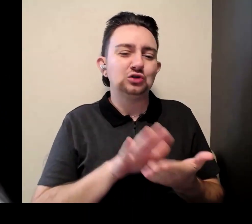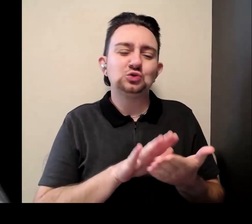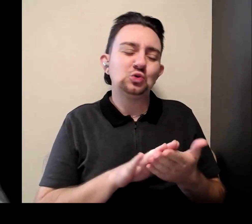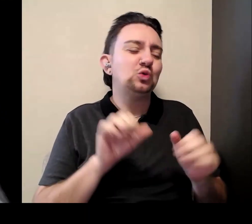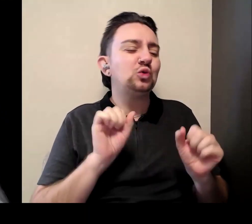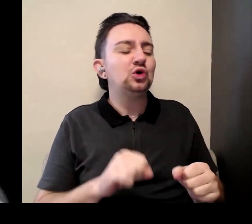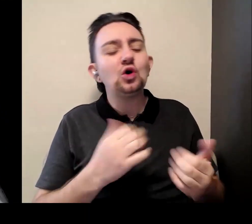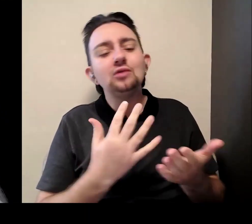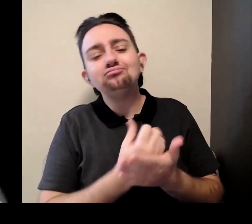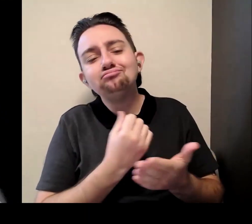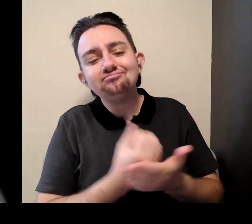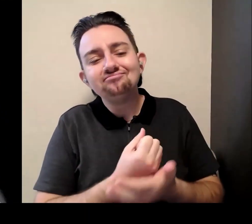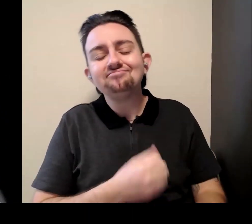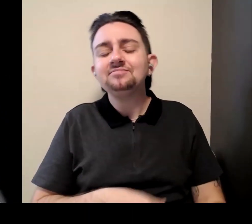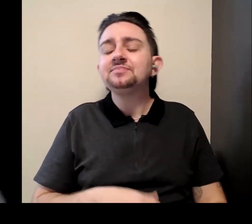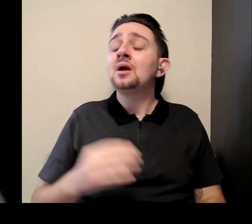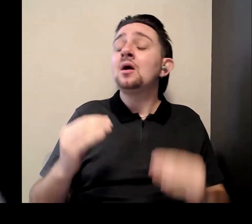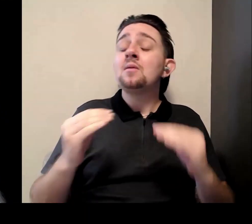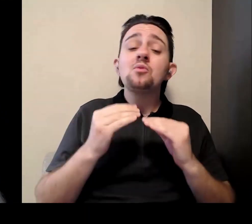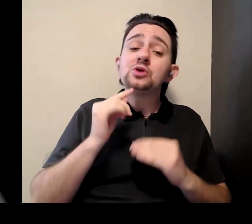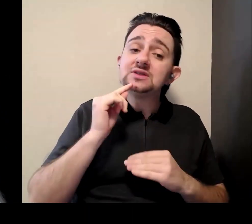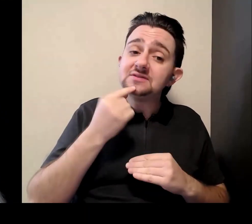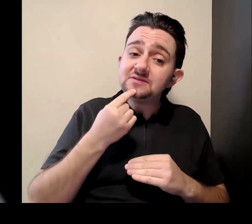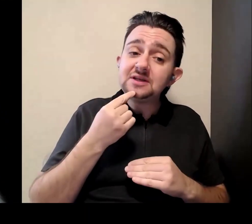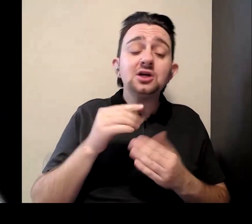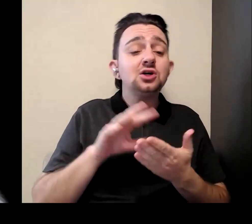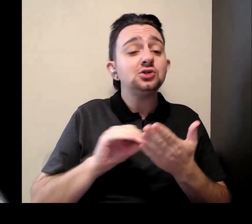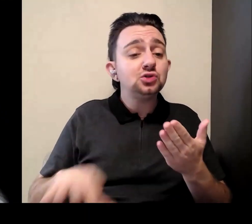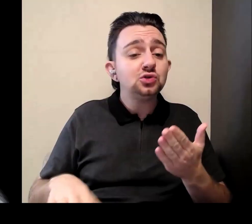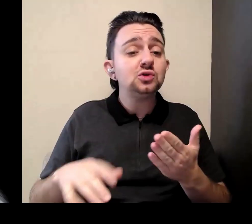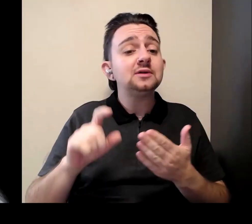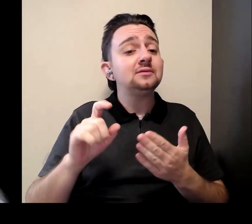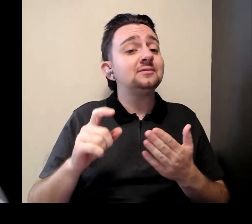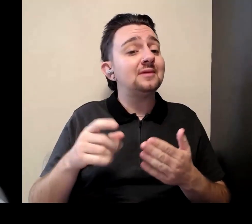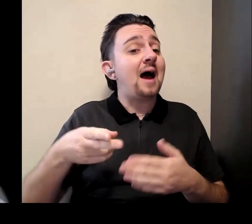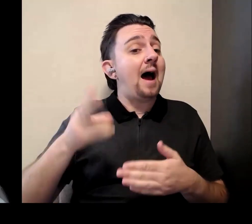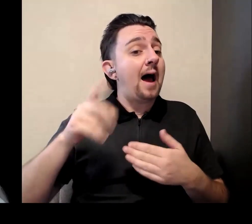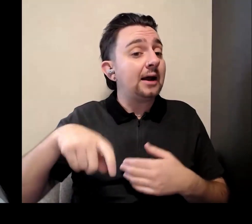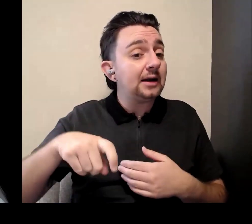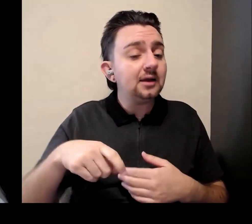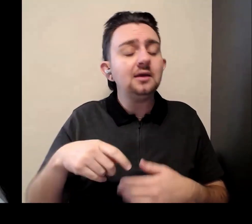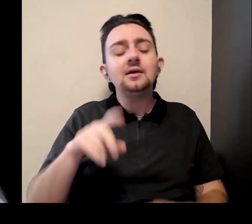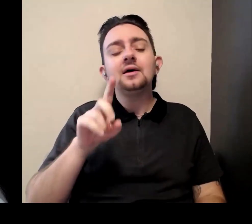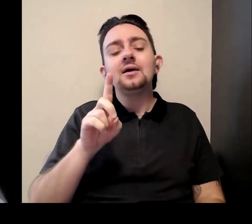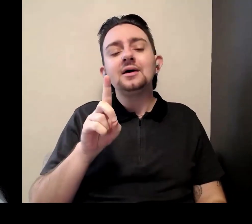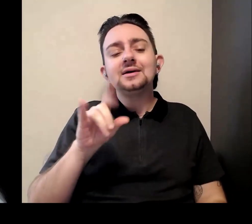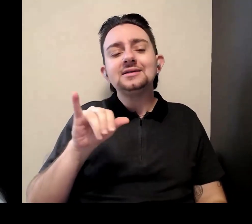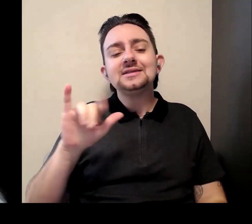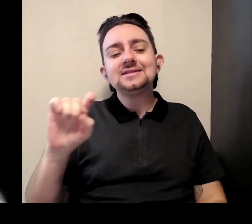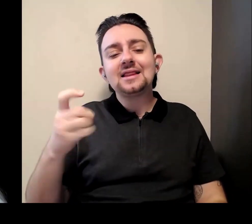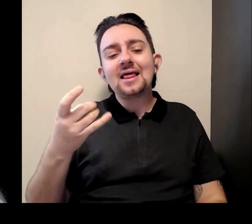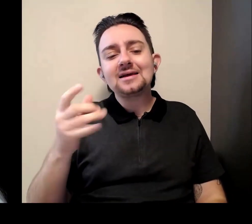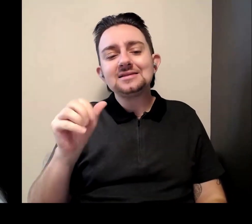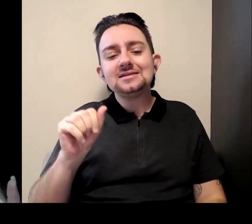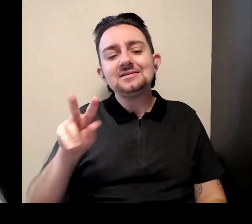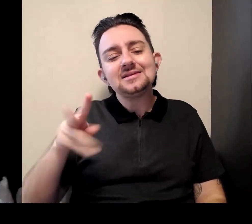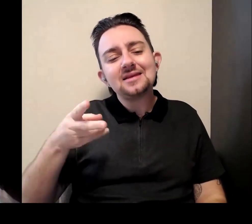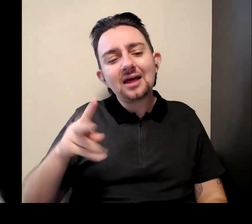For our more severe kids, what I do as a dyslexia specialist, I use like, it's kind of an Orton Gillingham based program, but it's not what you'll hear.